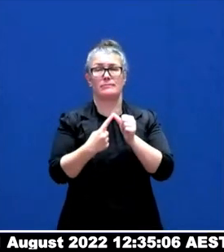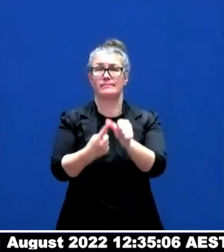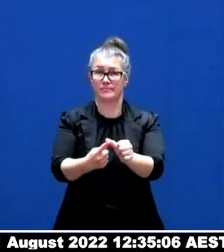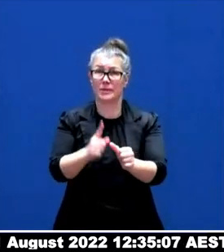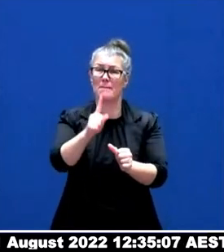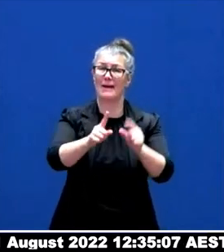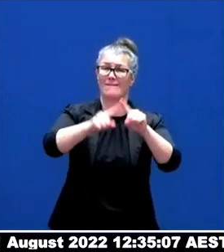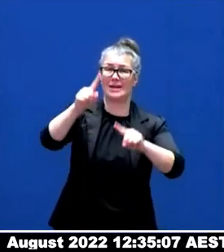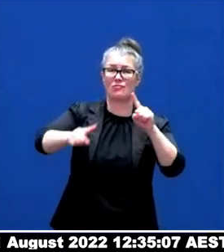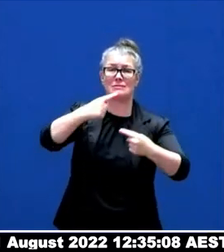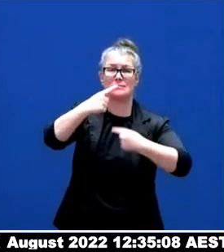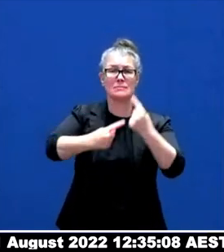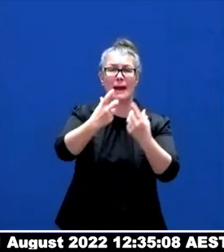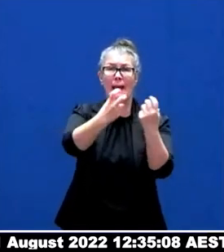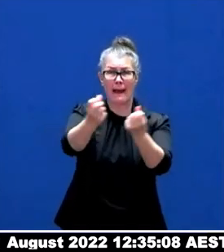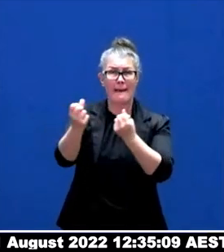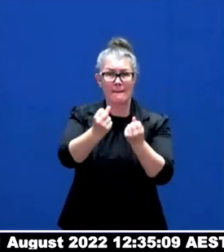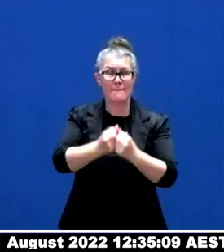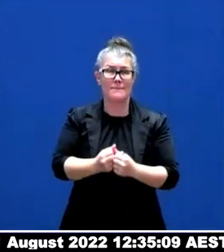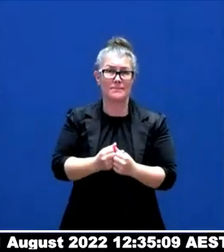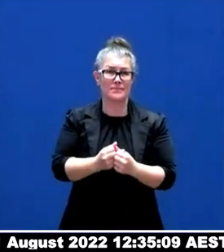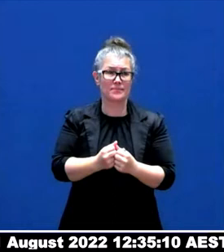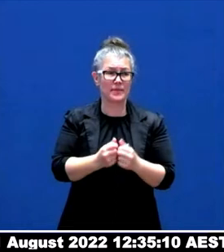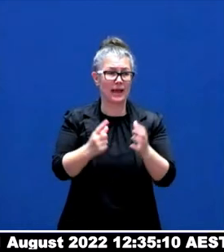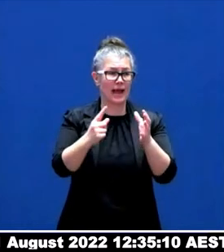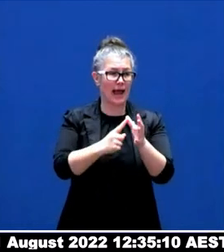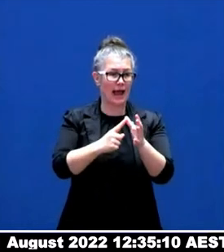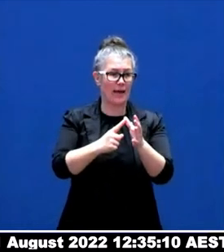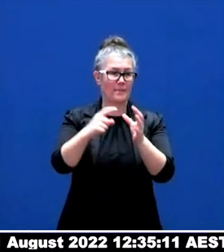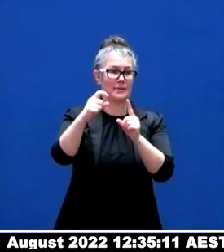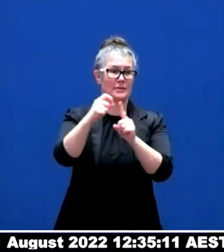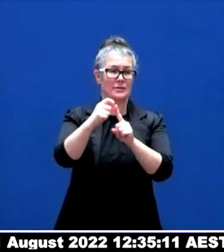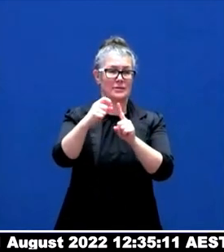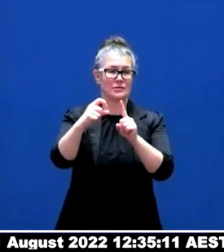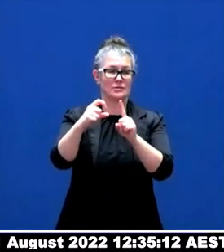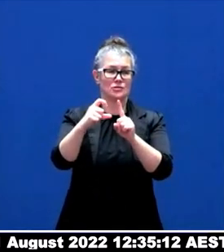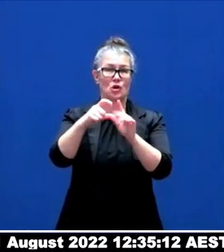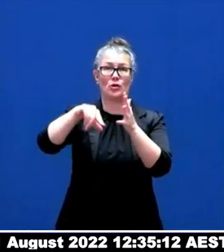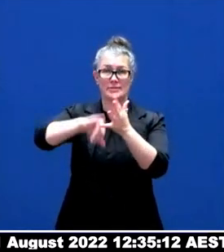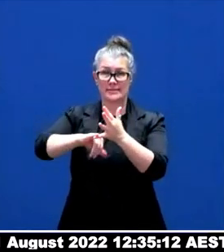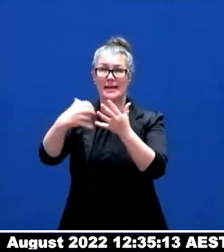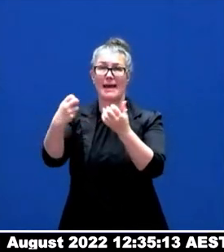So, there's the APTOS that has principles included, and then I think there's a range of